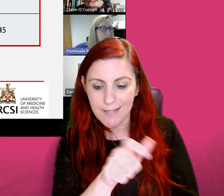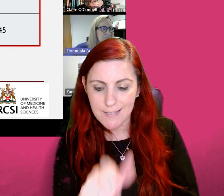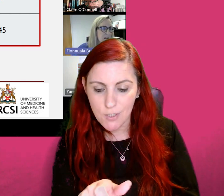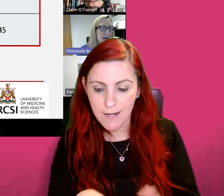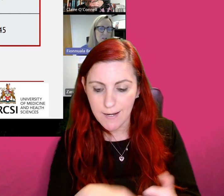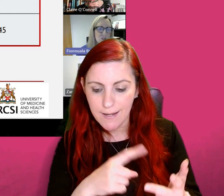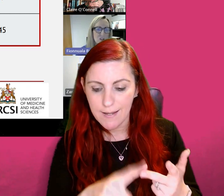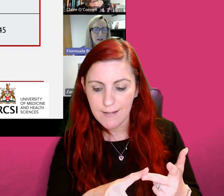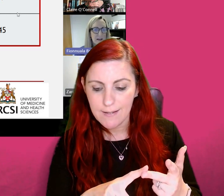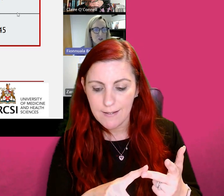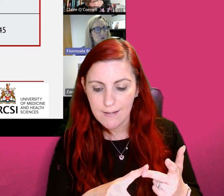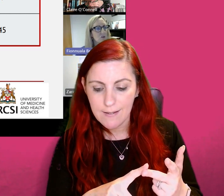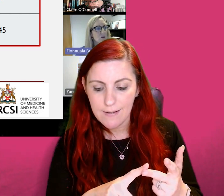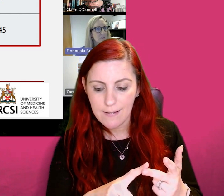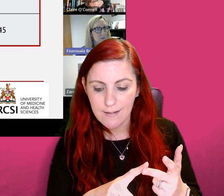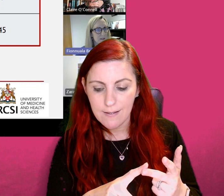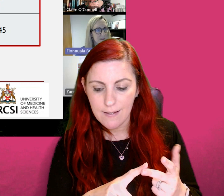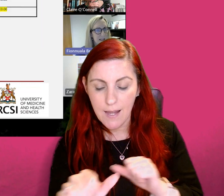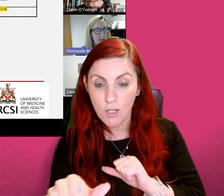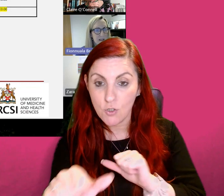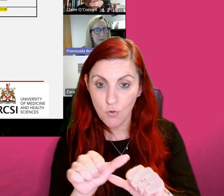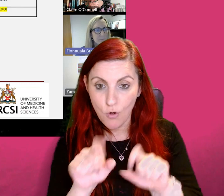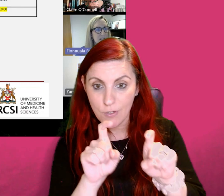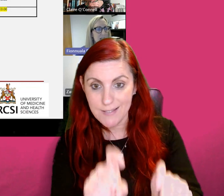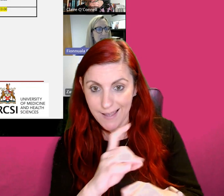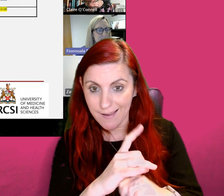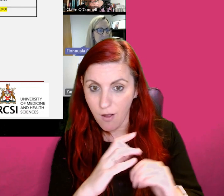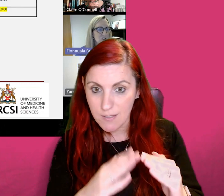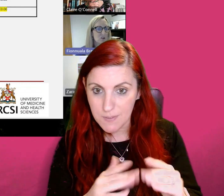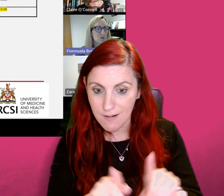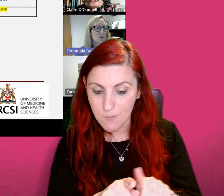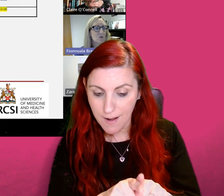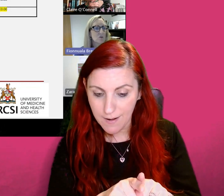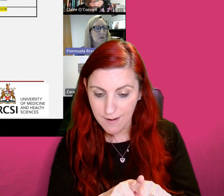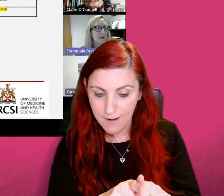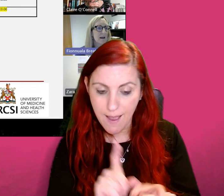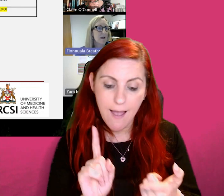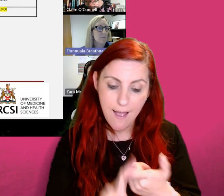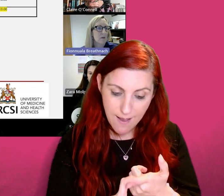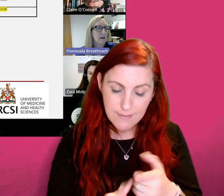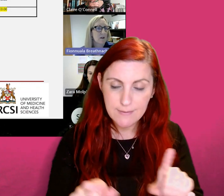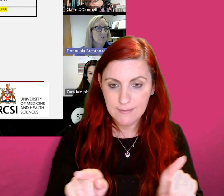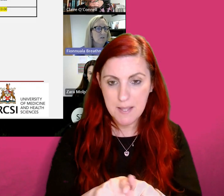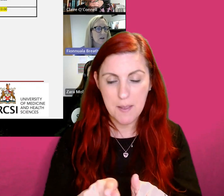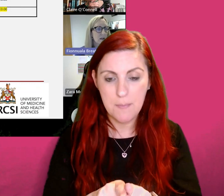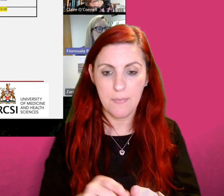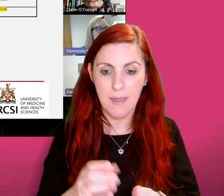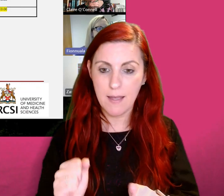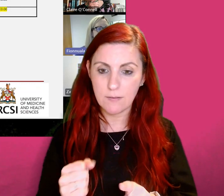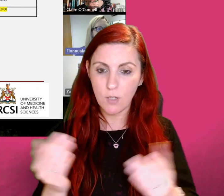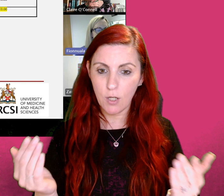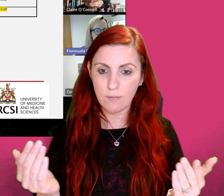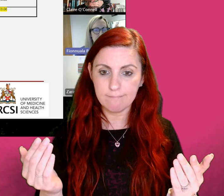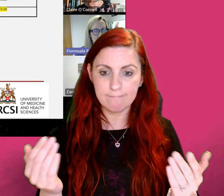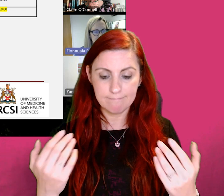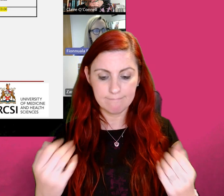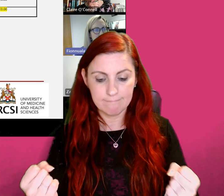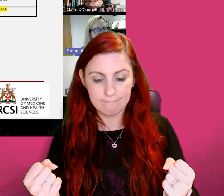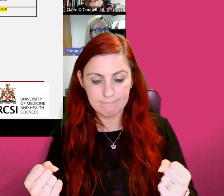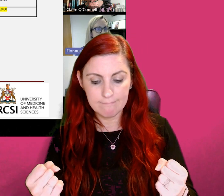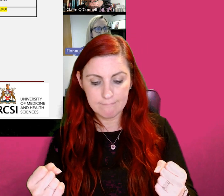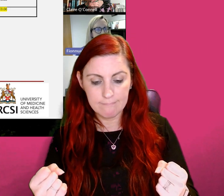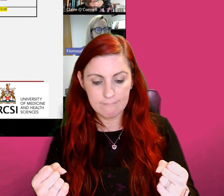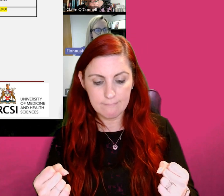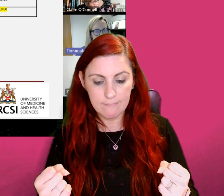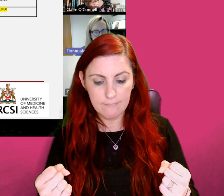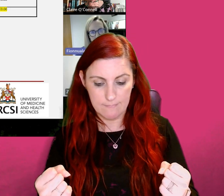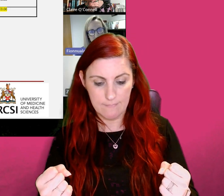um and a shorter Hospital stay in addition to um incurring H significant cost savings both for the